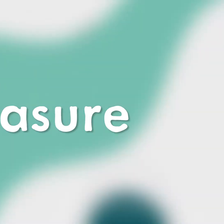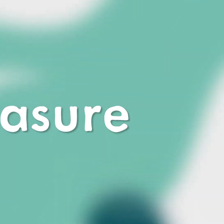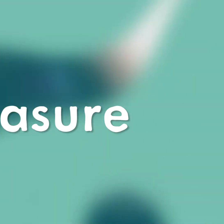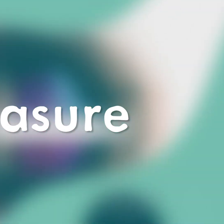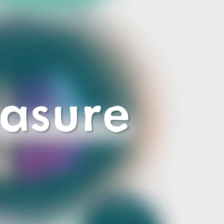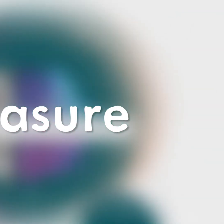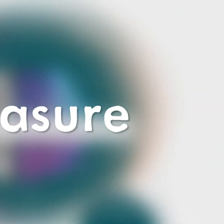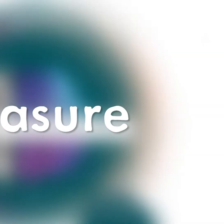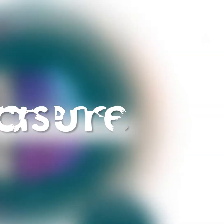pleasure, success, wealth, wisdom.